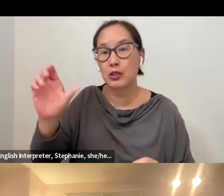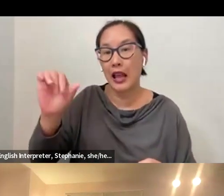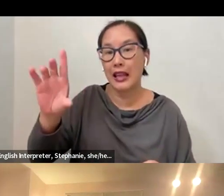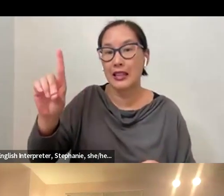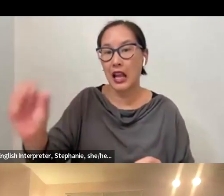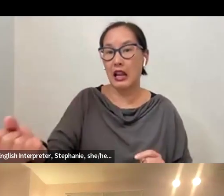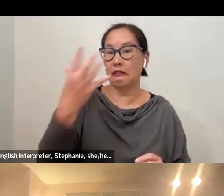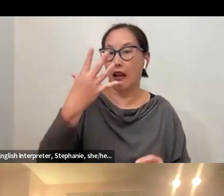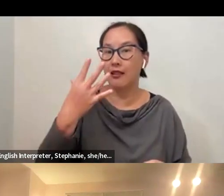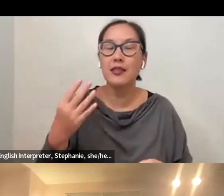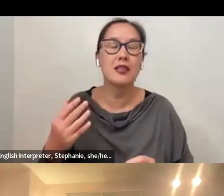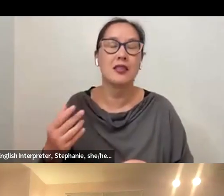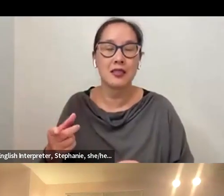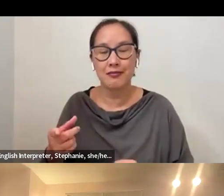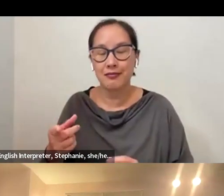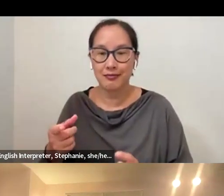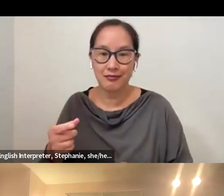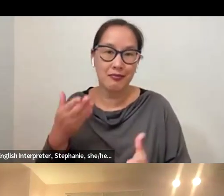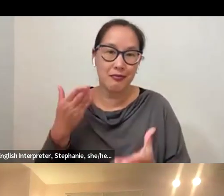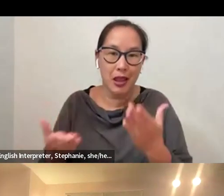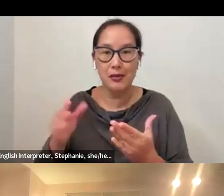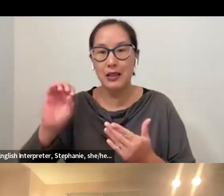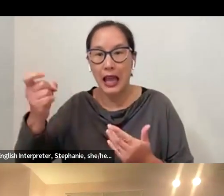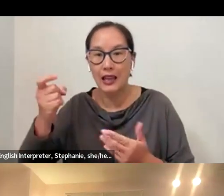from their, like ex-partners or family members